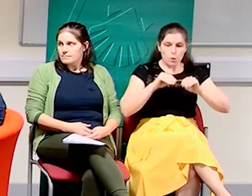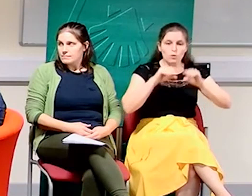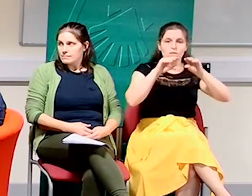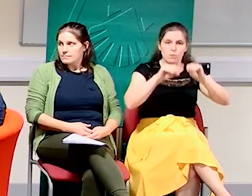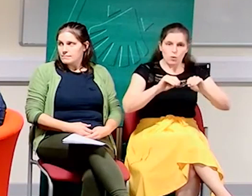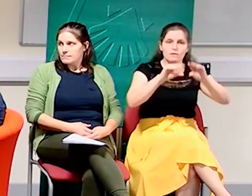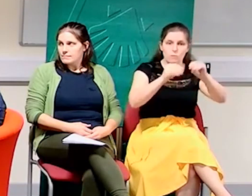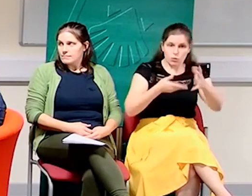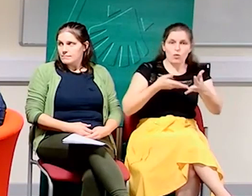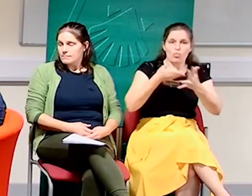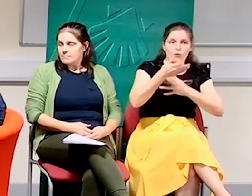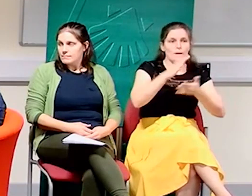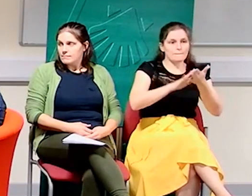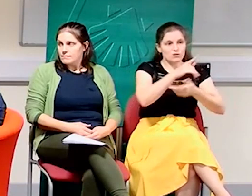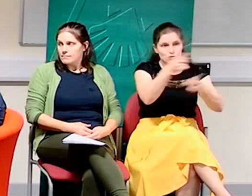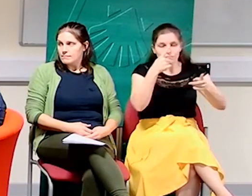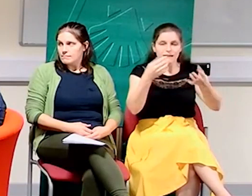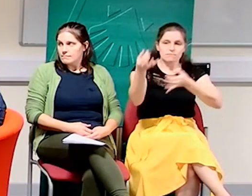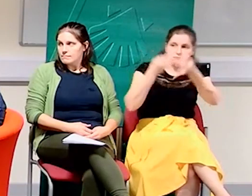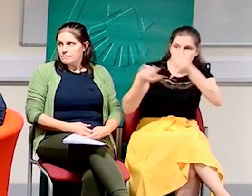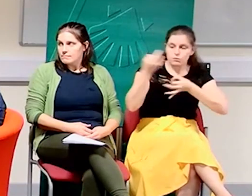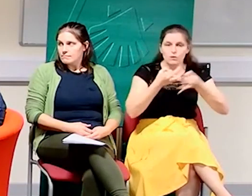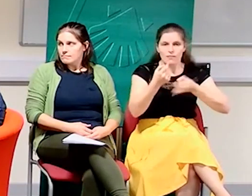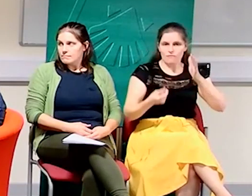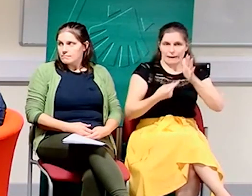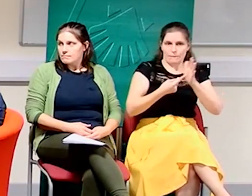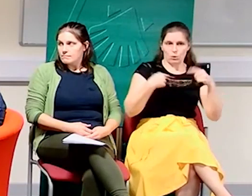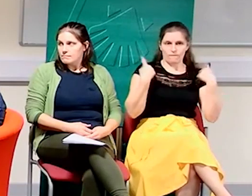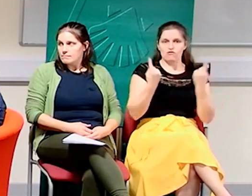to enable you to ask your questions which are really important to us this evening you can do